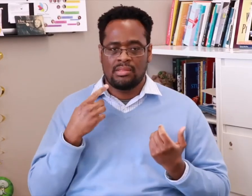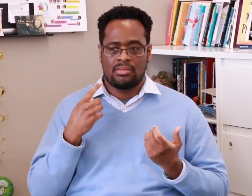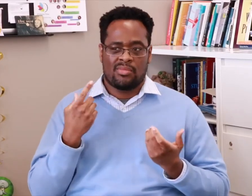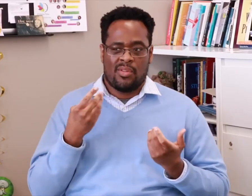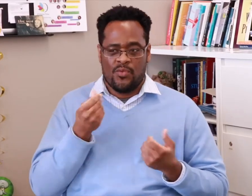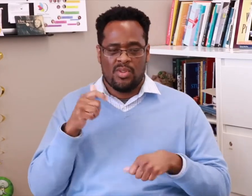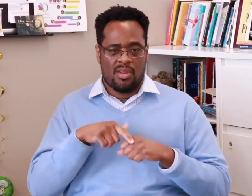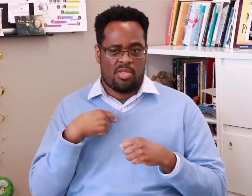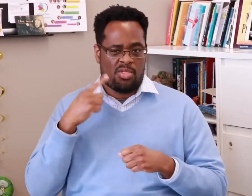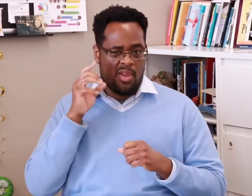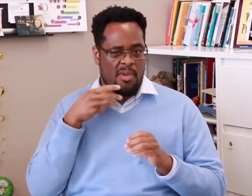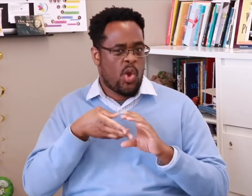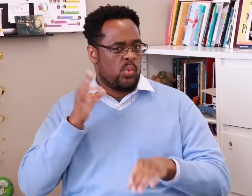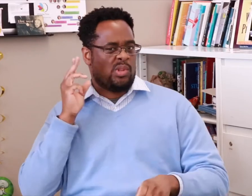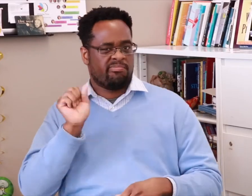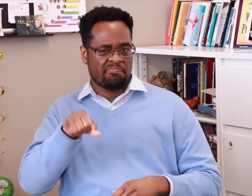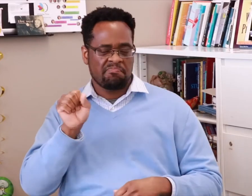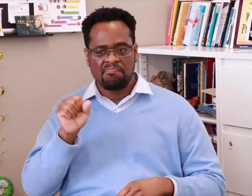I thought about quitting several times.